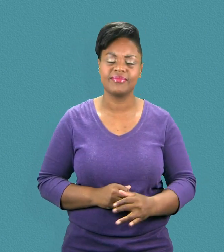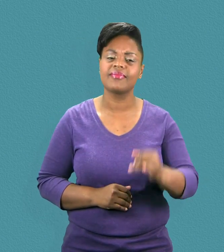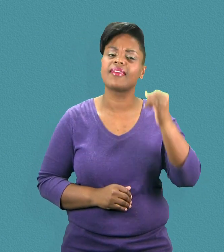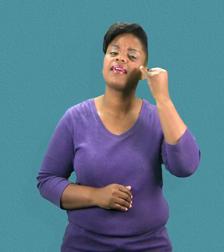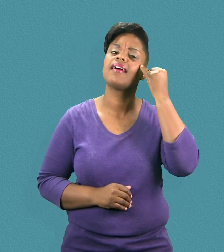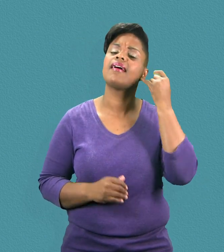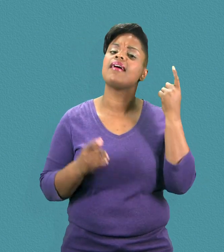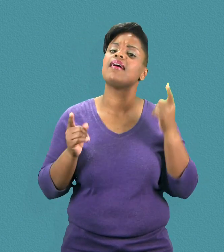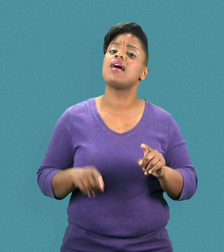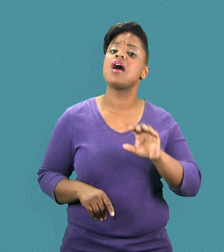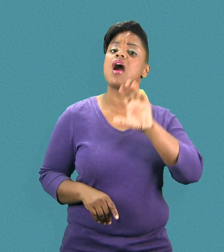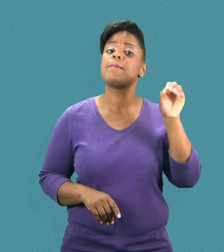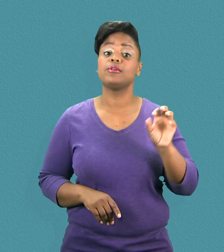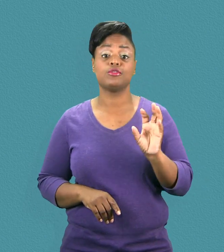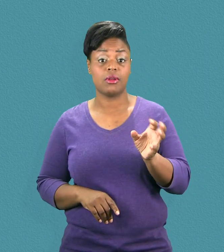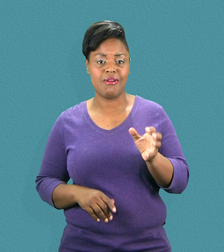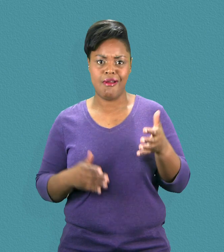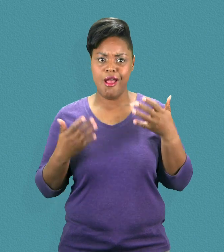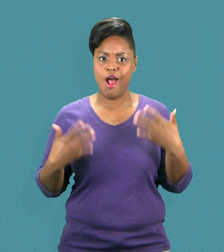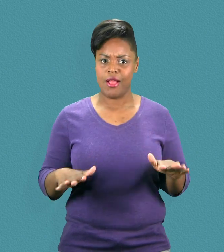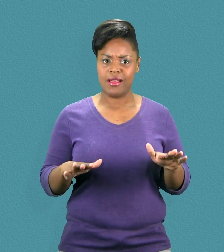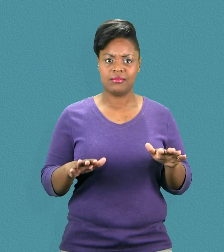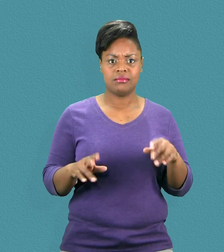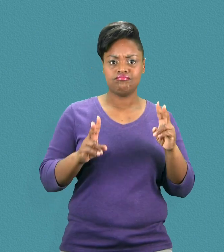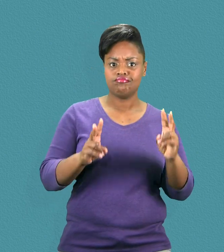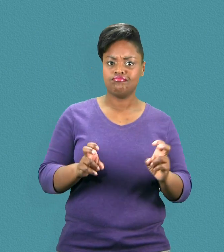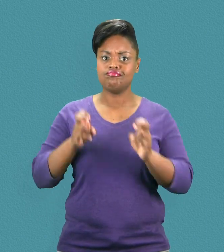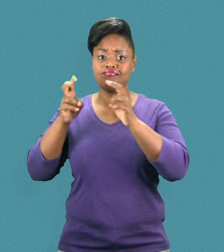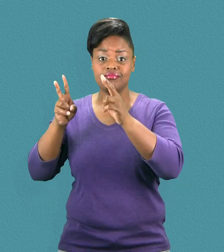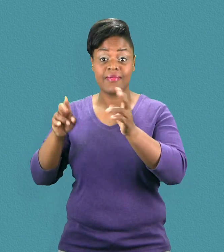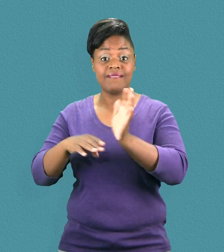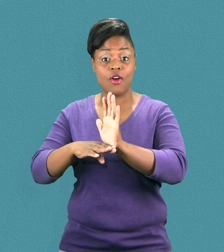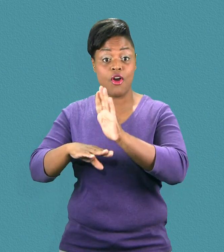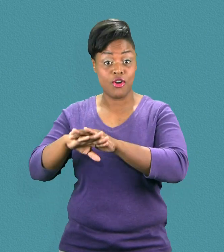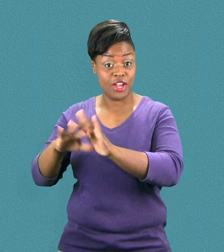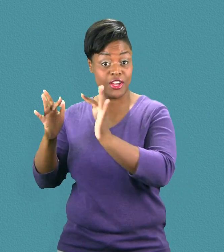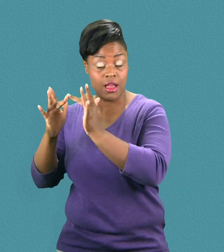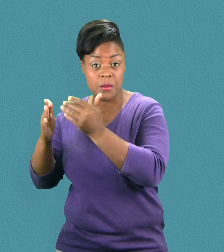If the entity showing the video program online already had posted the program on the Internet